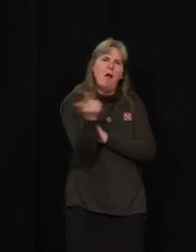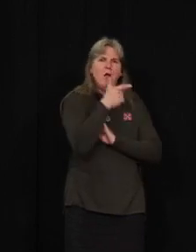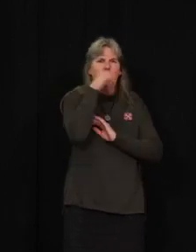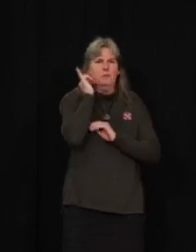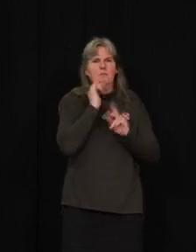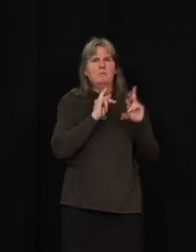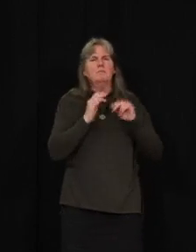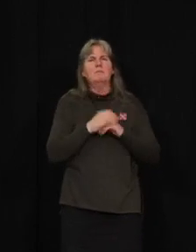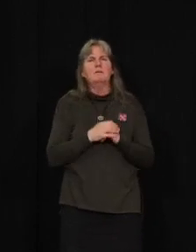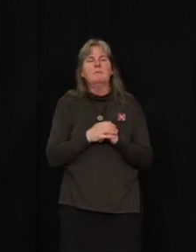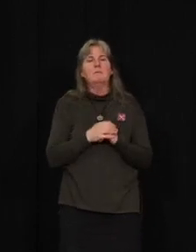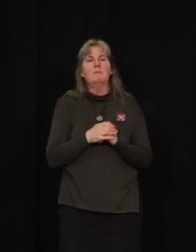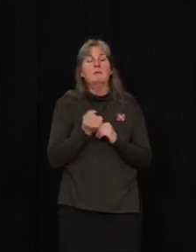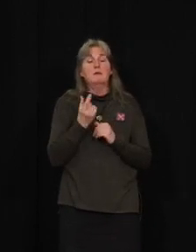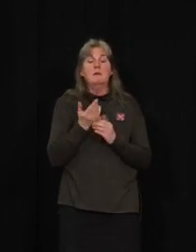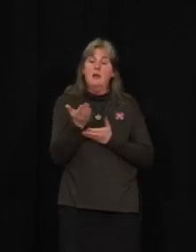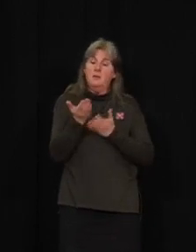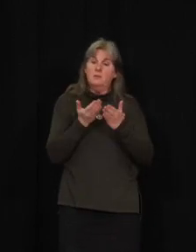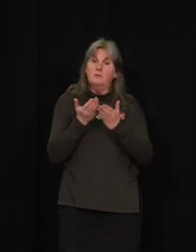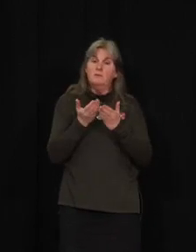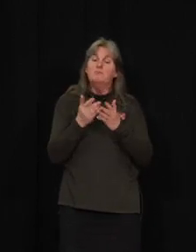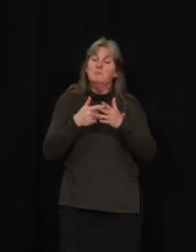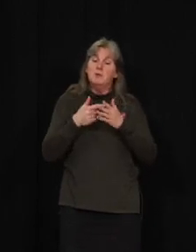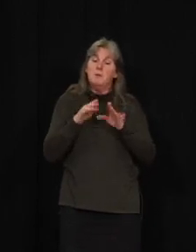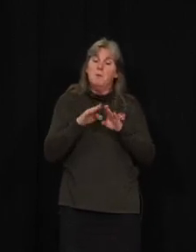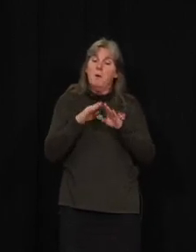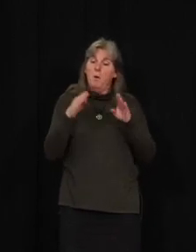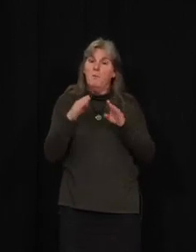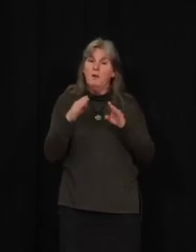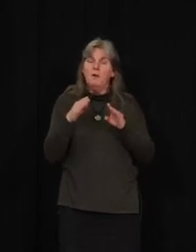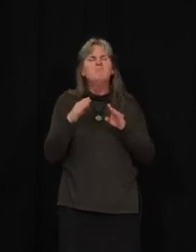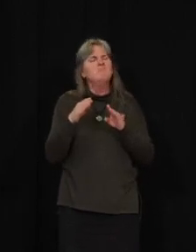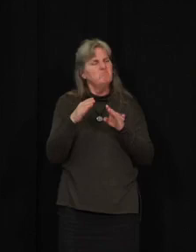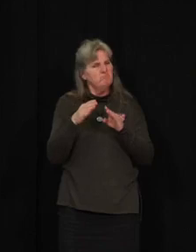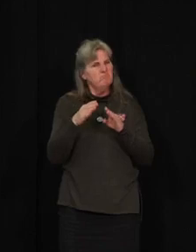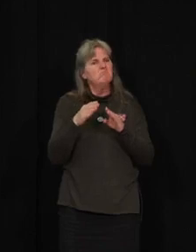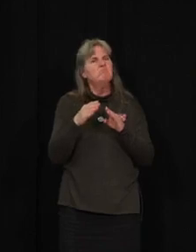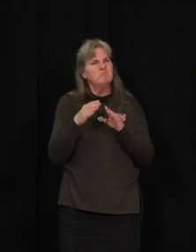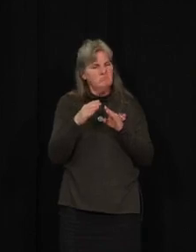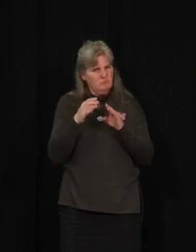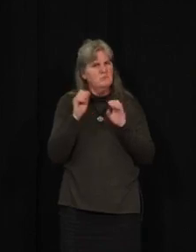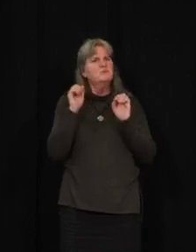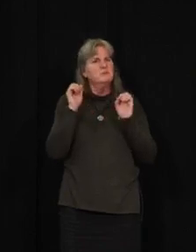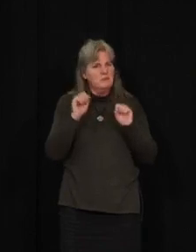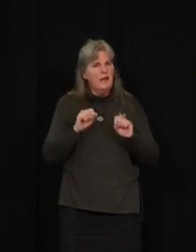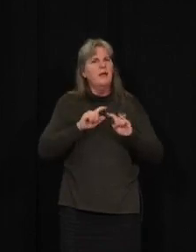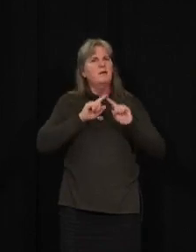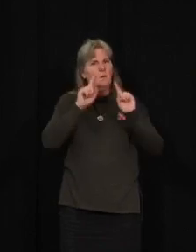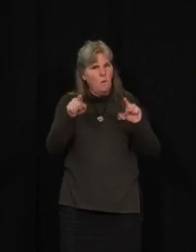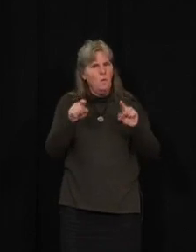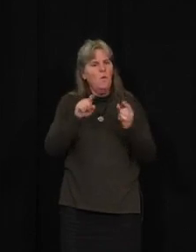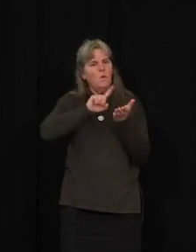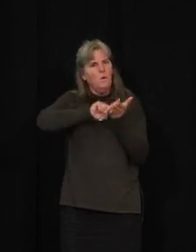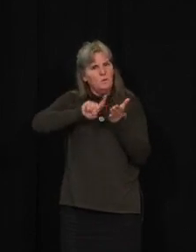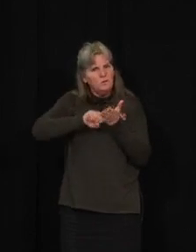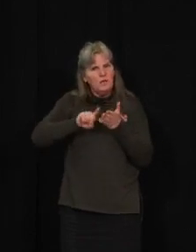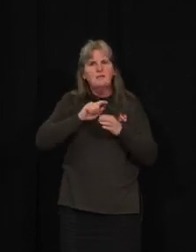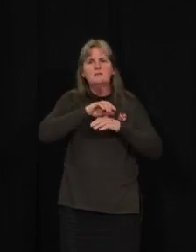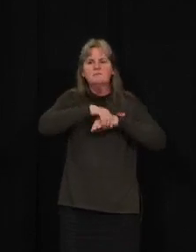to be confident that it is safe for you to attend with the propr hygiene practices in place.